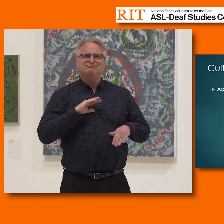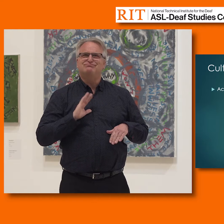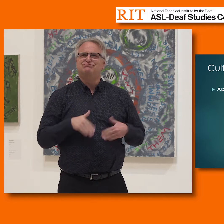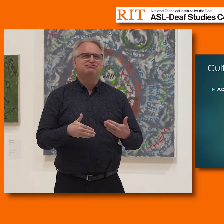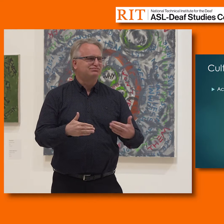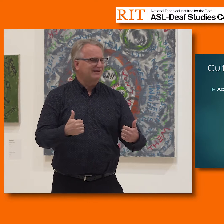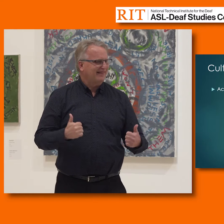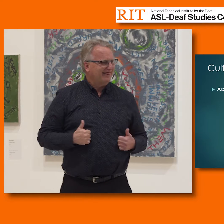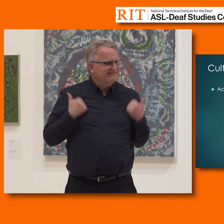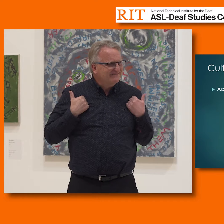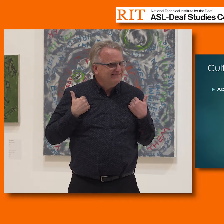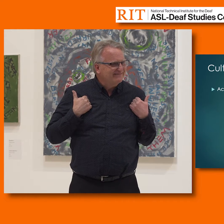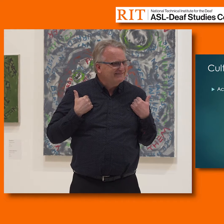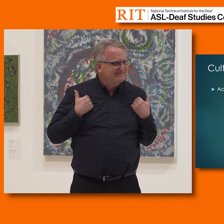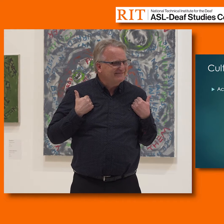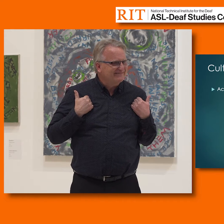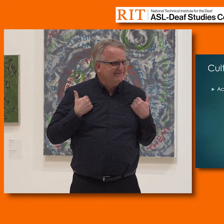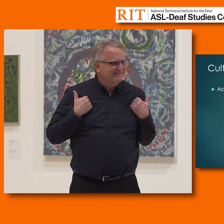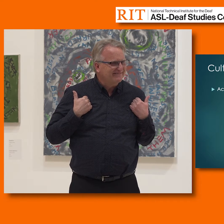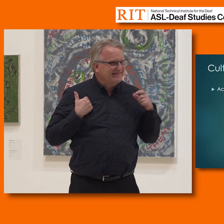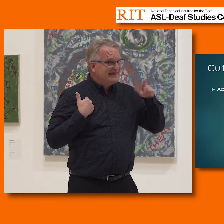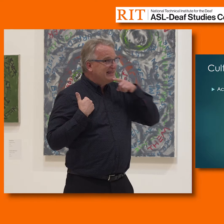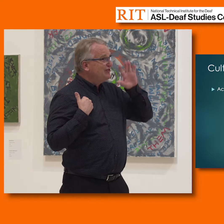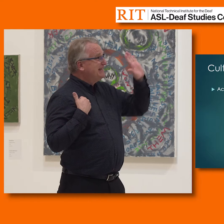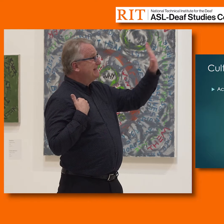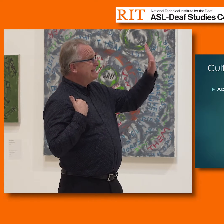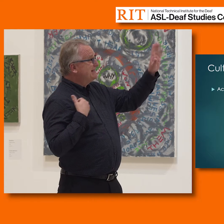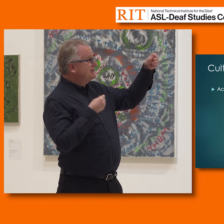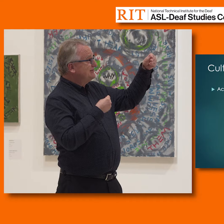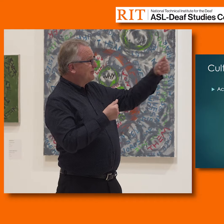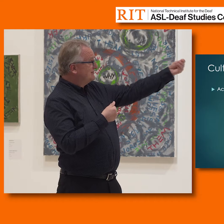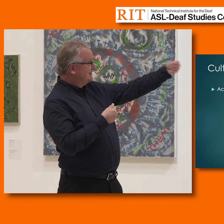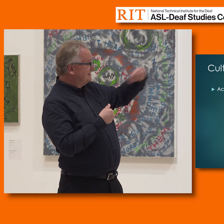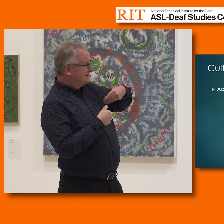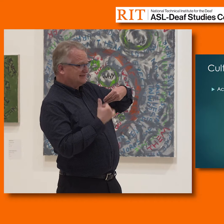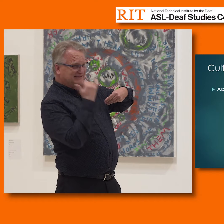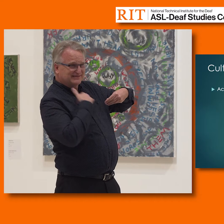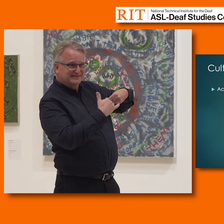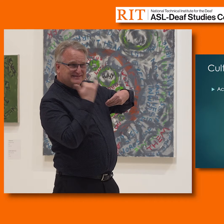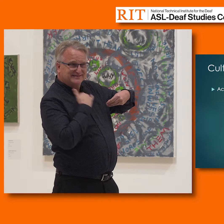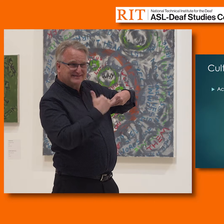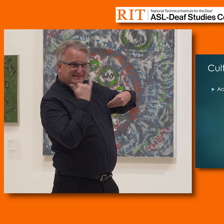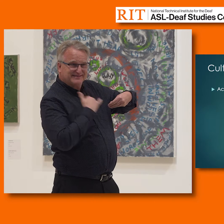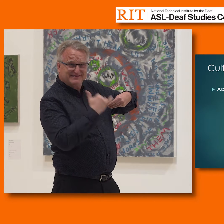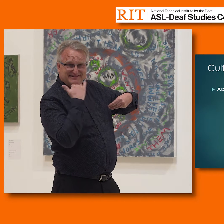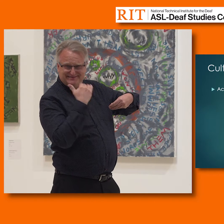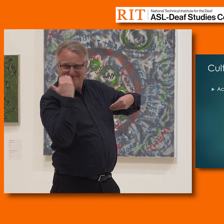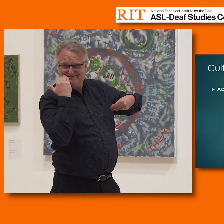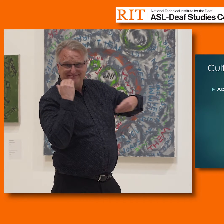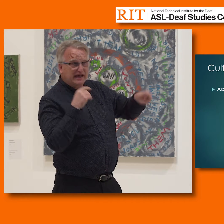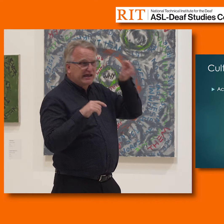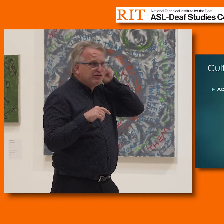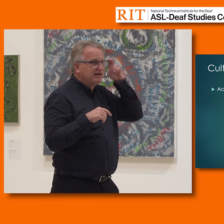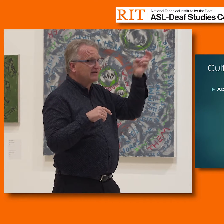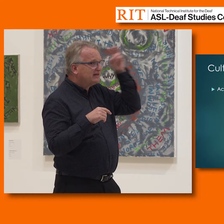what is--how we survive, how we live, all that that entails. It's solutions that we have to deal with